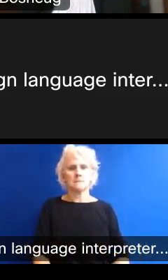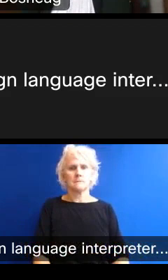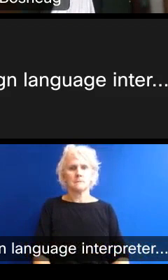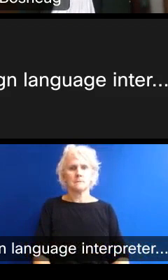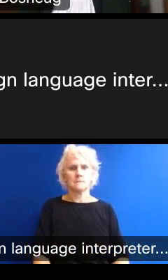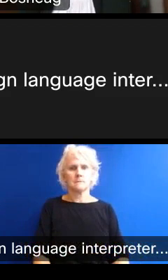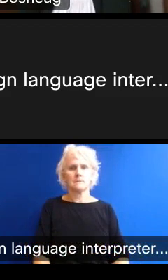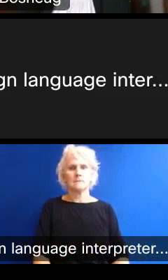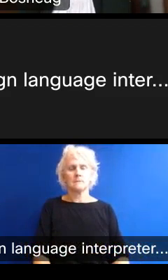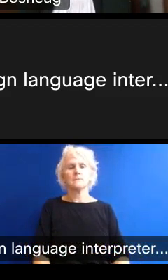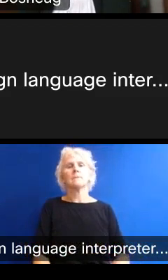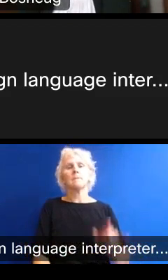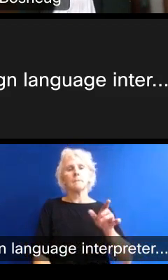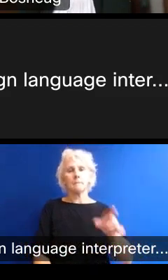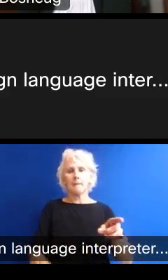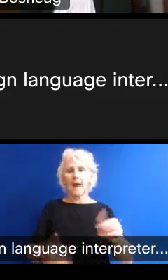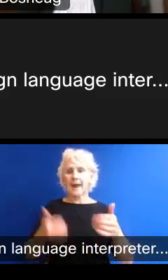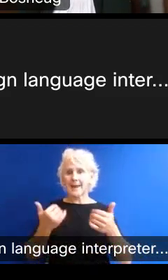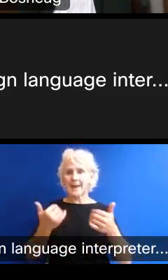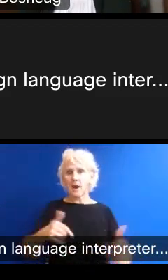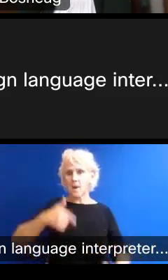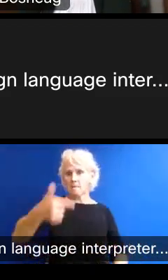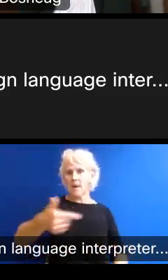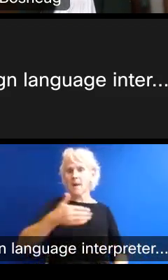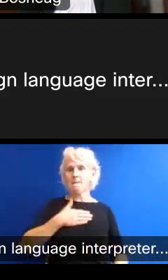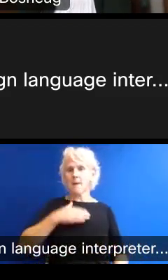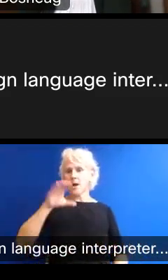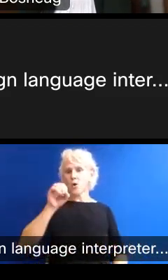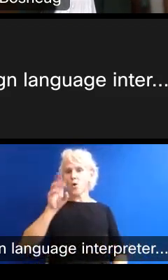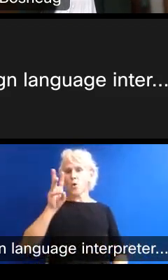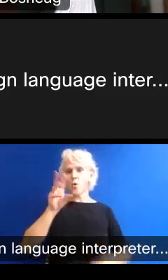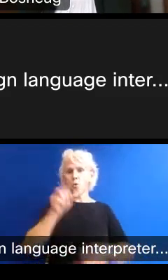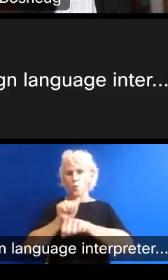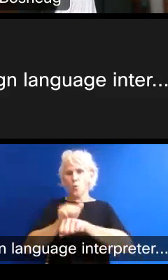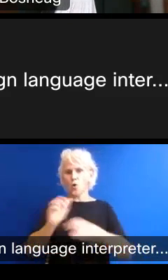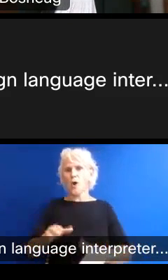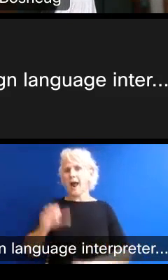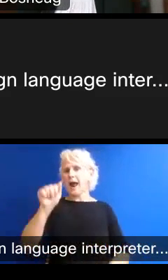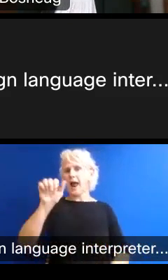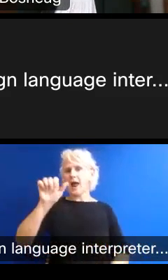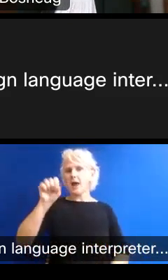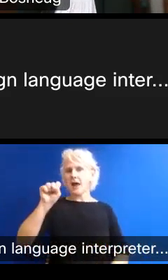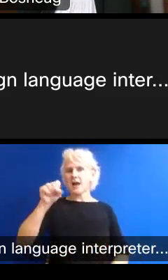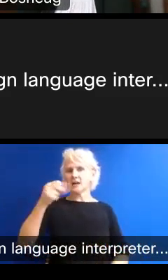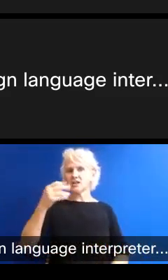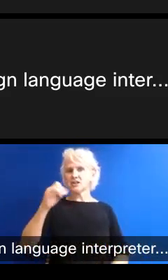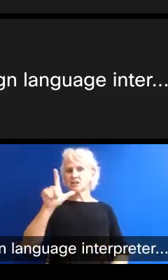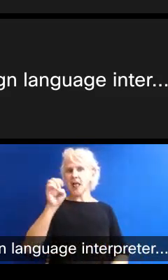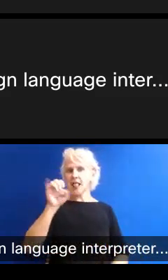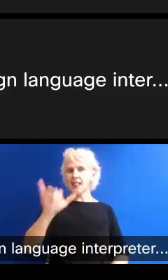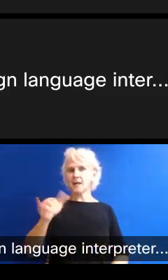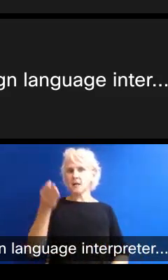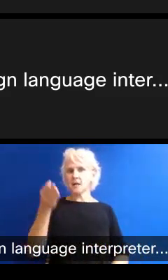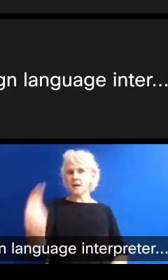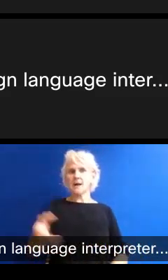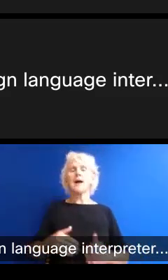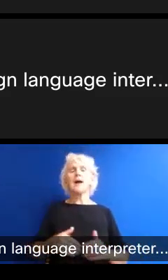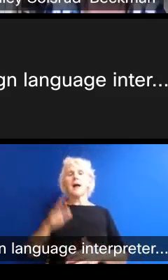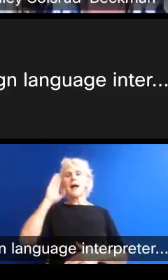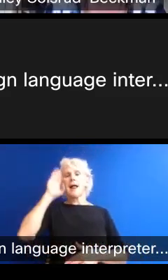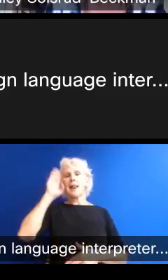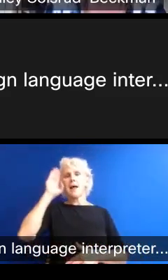Next, I'm going to pass it to my coworker Ashley. - [Ashley] Hey everyone, my name is Ashley